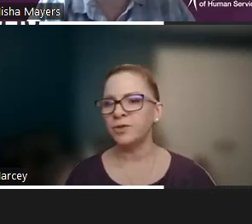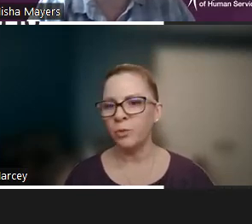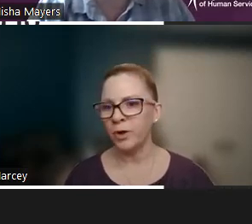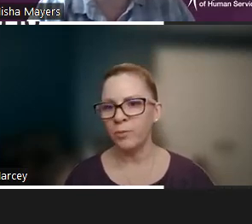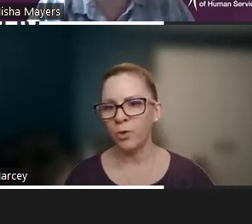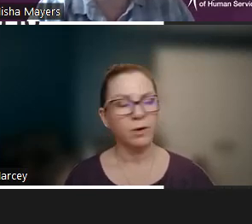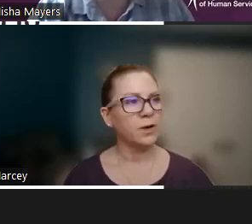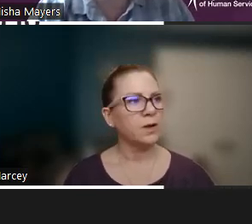AND SO MANY MORE.